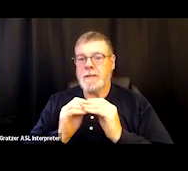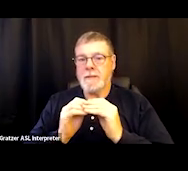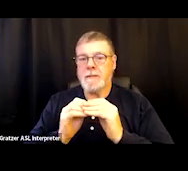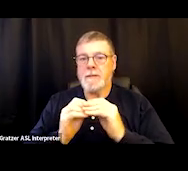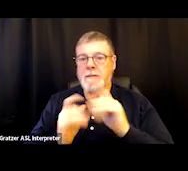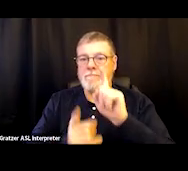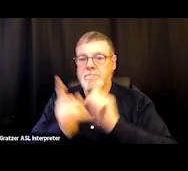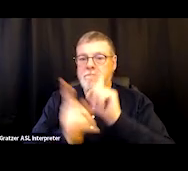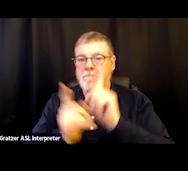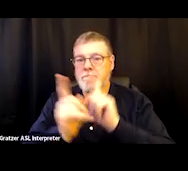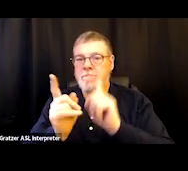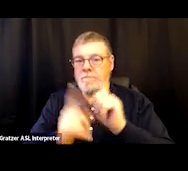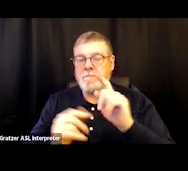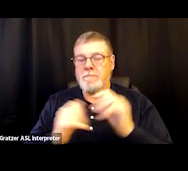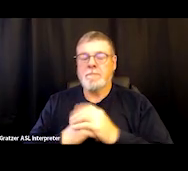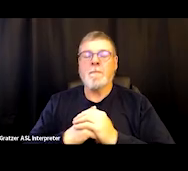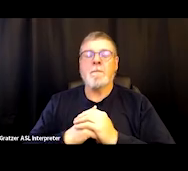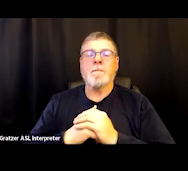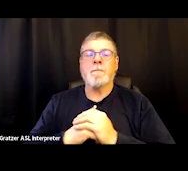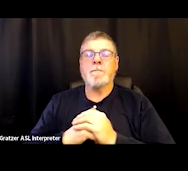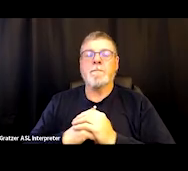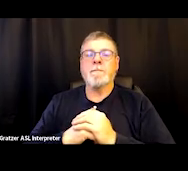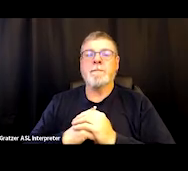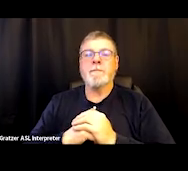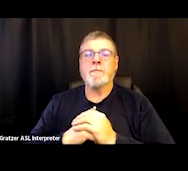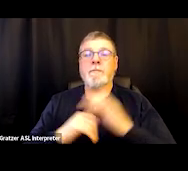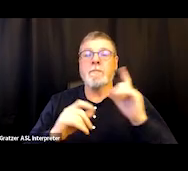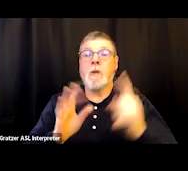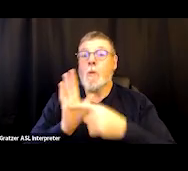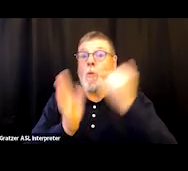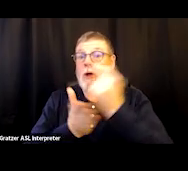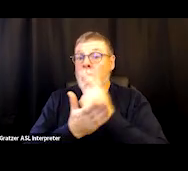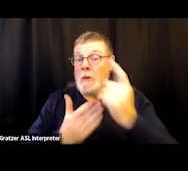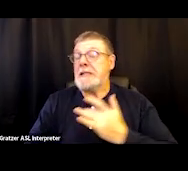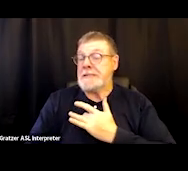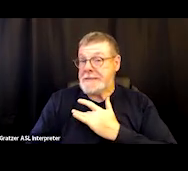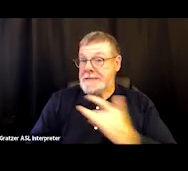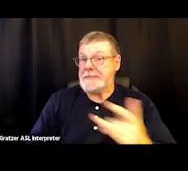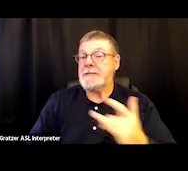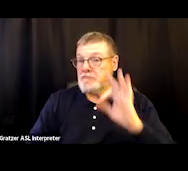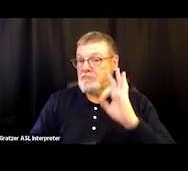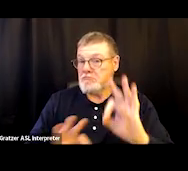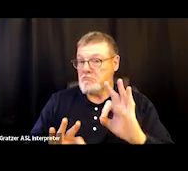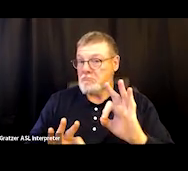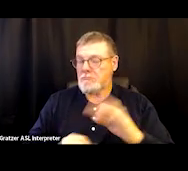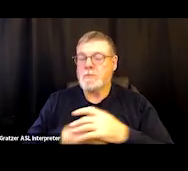with the SSI and SSDI application. Once a week is usually good in the beginning.